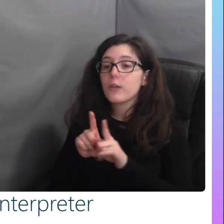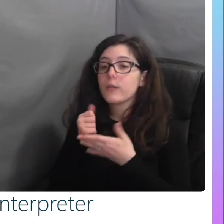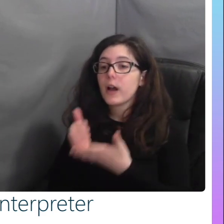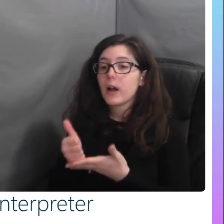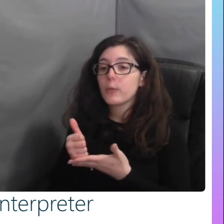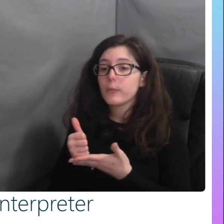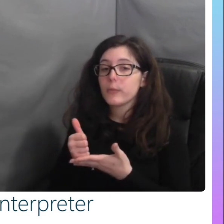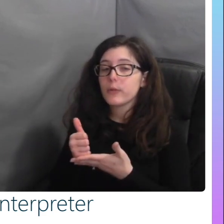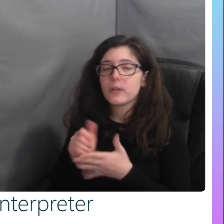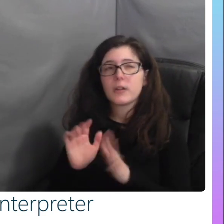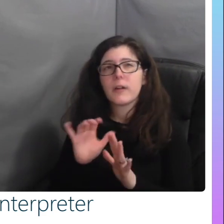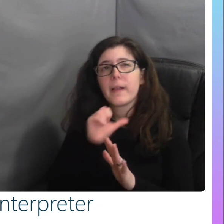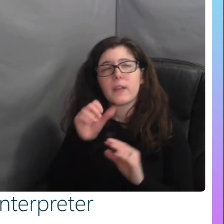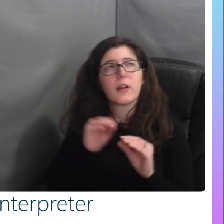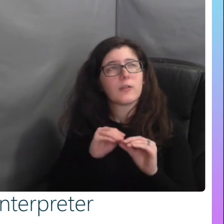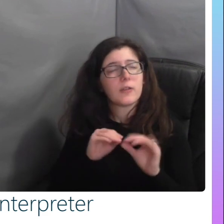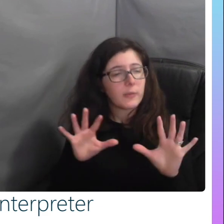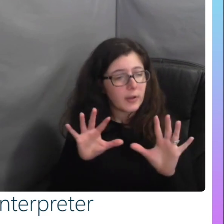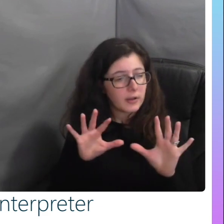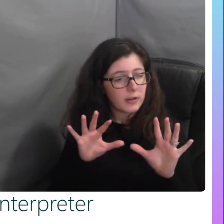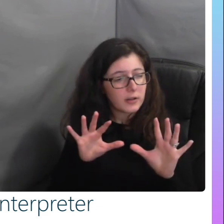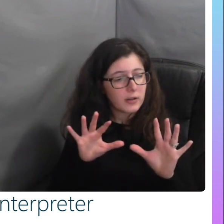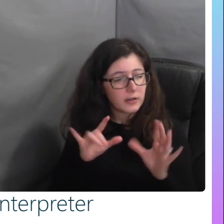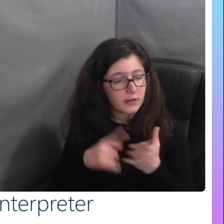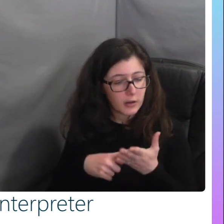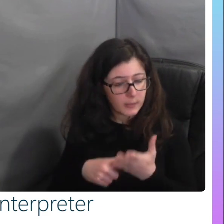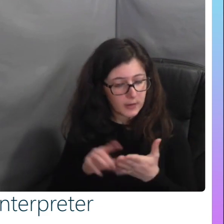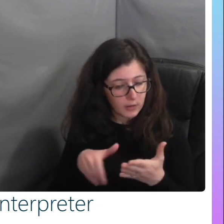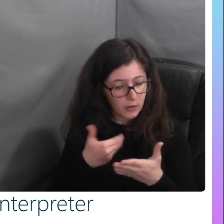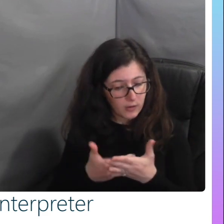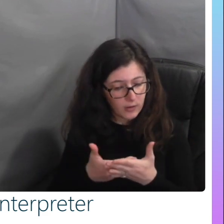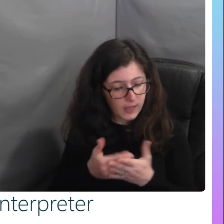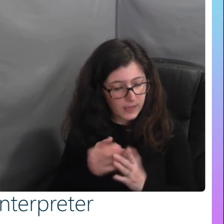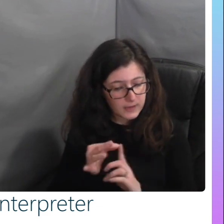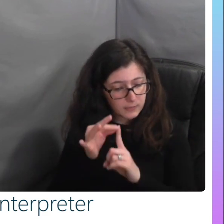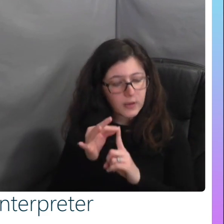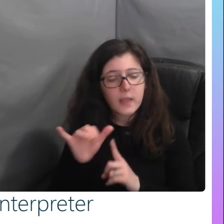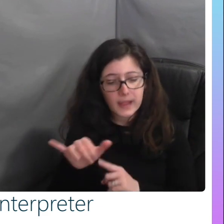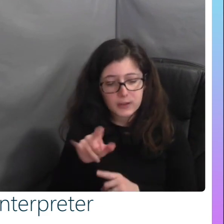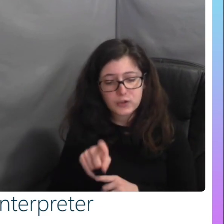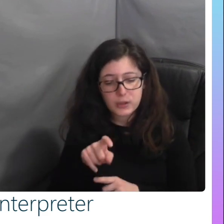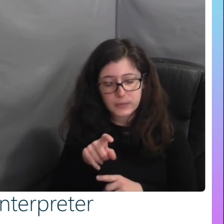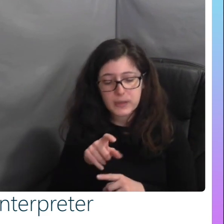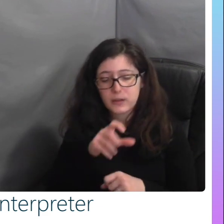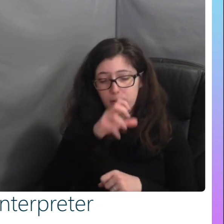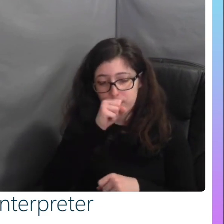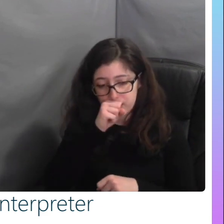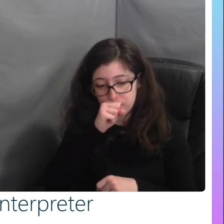because you don't want people talking about every exception, that should be confidential, but to be able to verify that this company